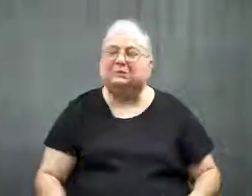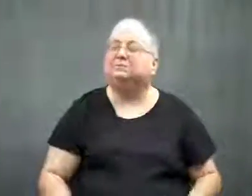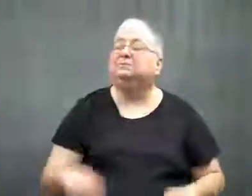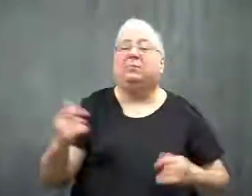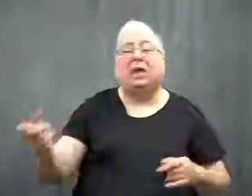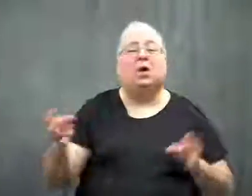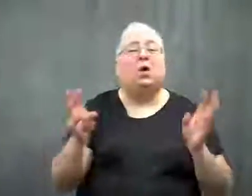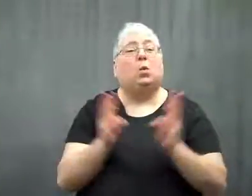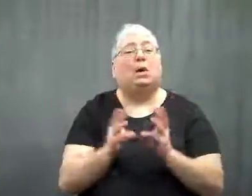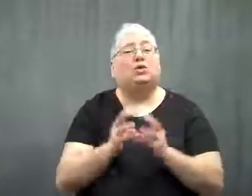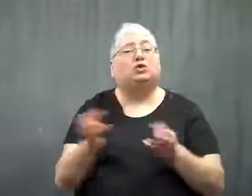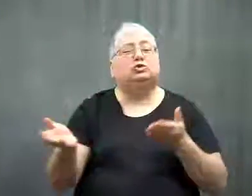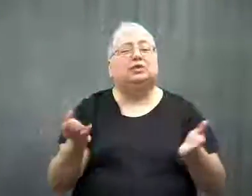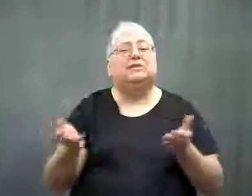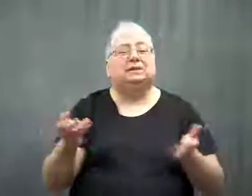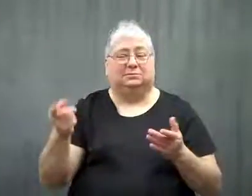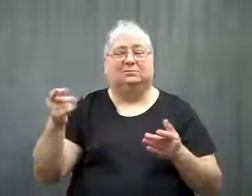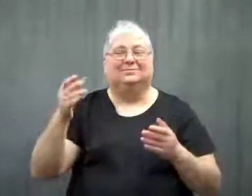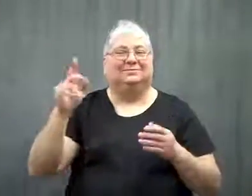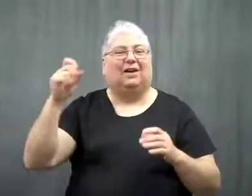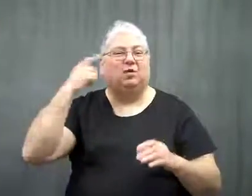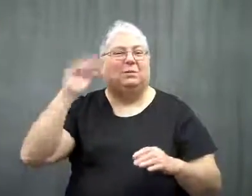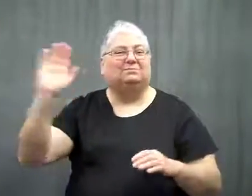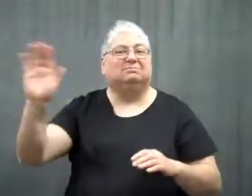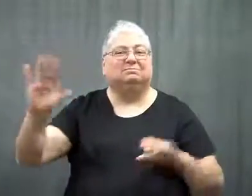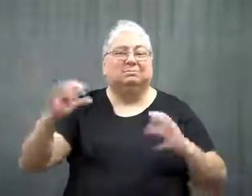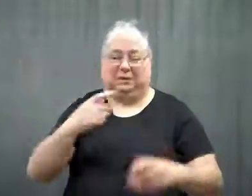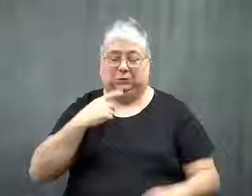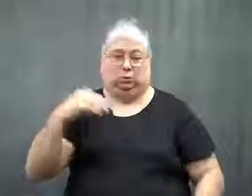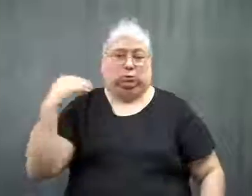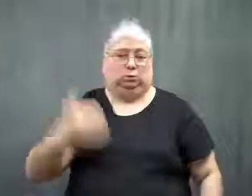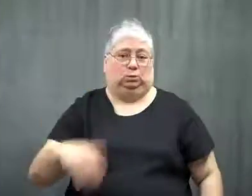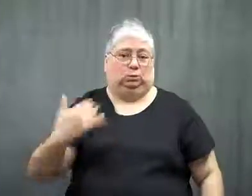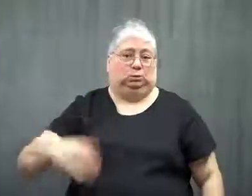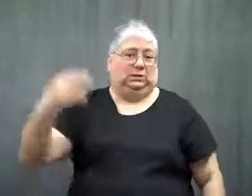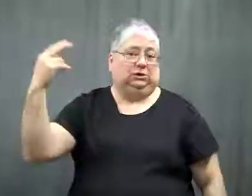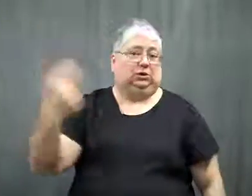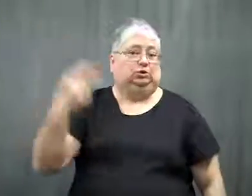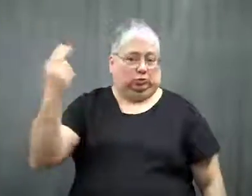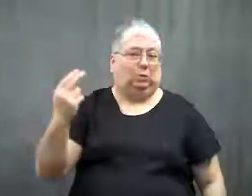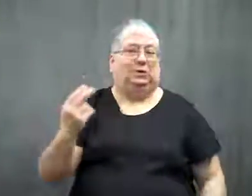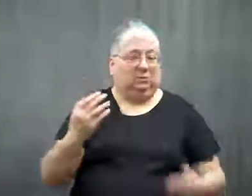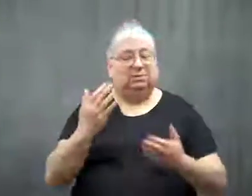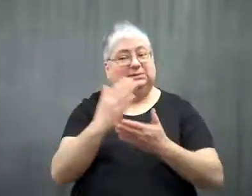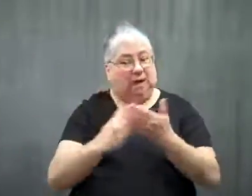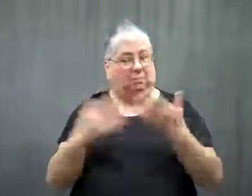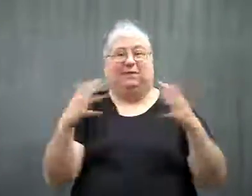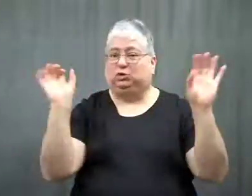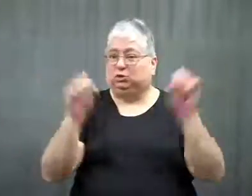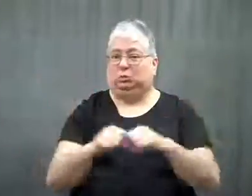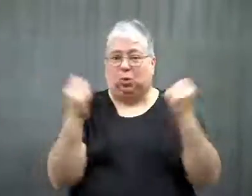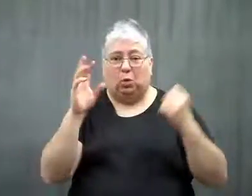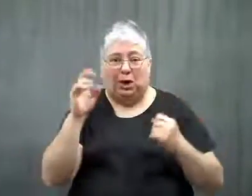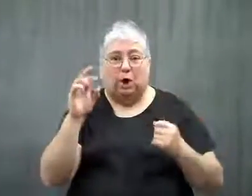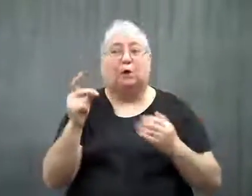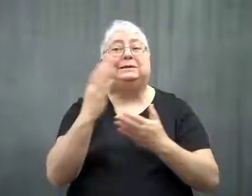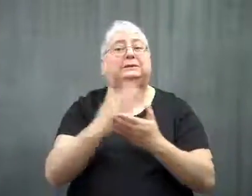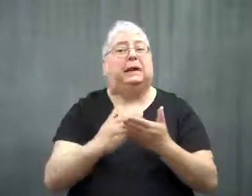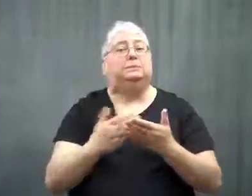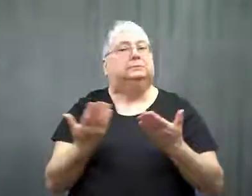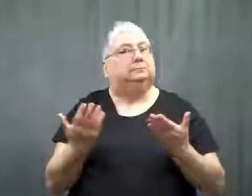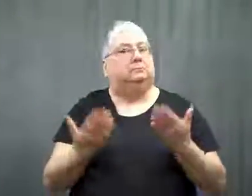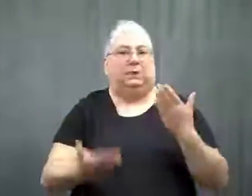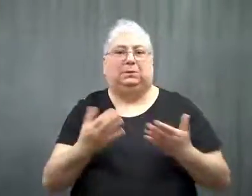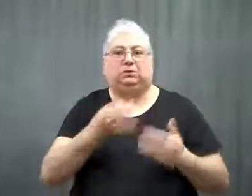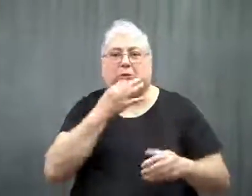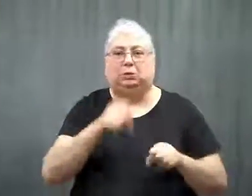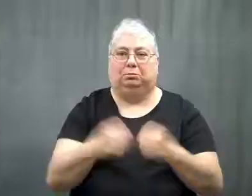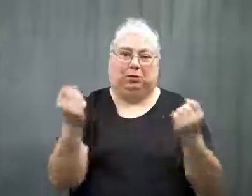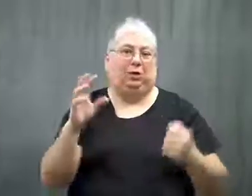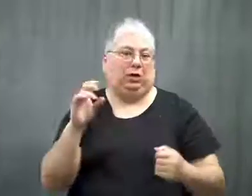The National Weather Service said these storms broke records and may break more.